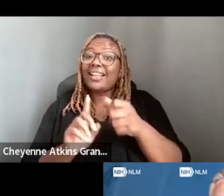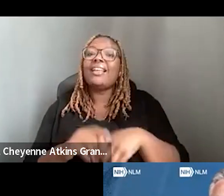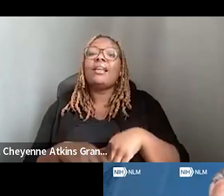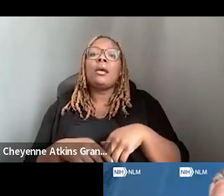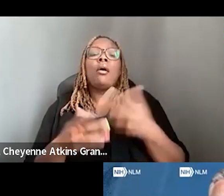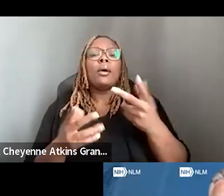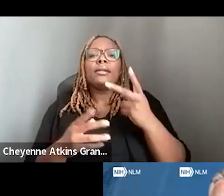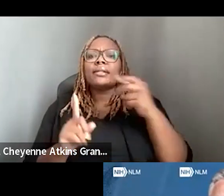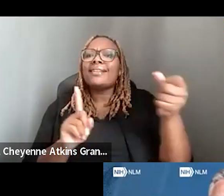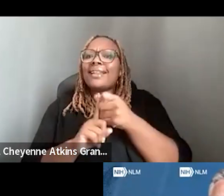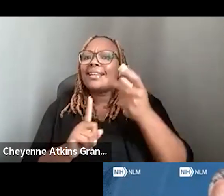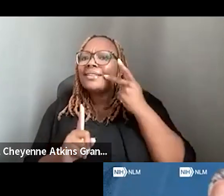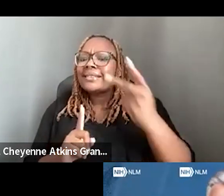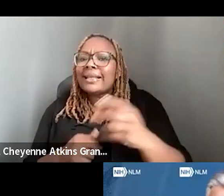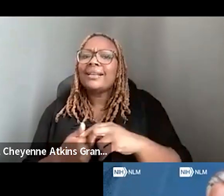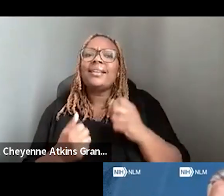How many delegates can -- can someone have?